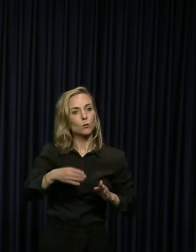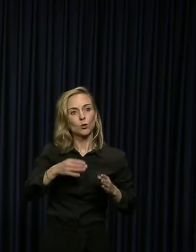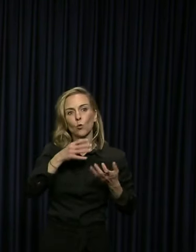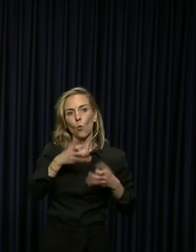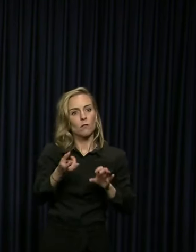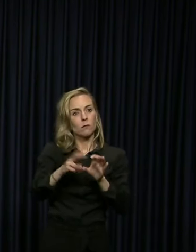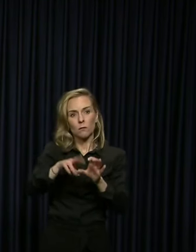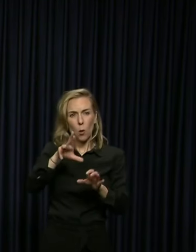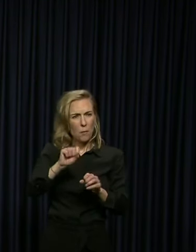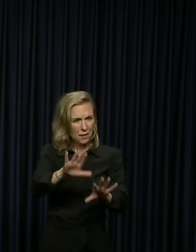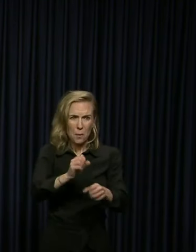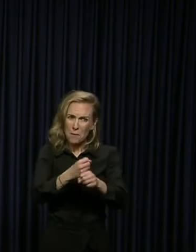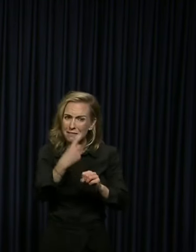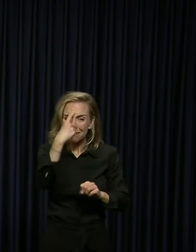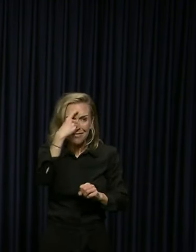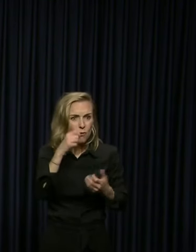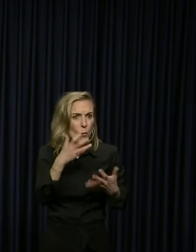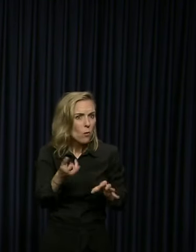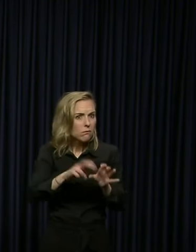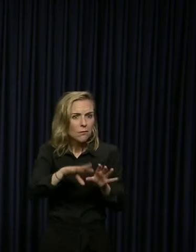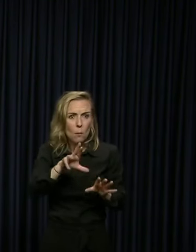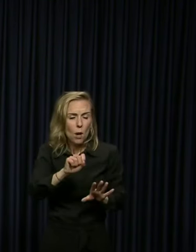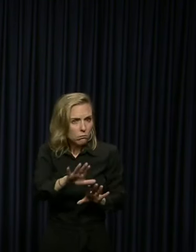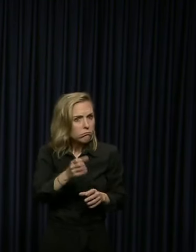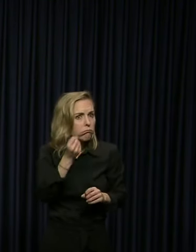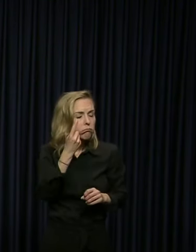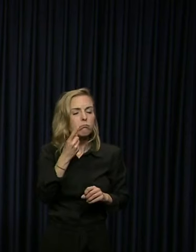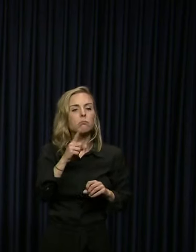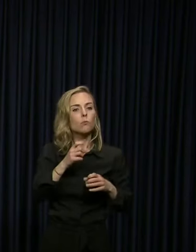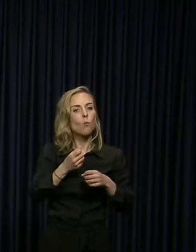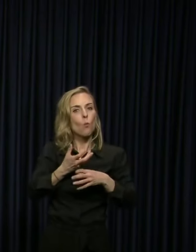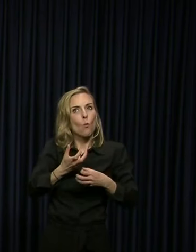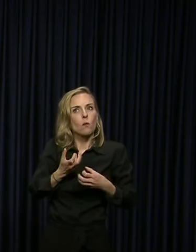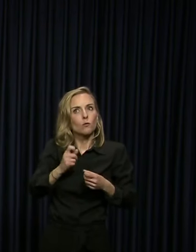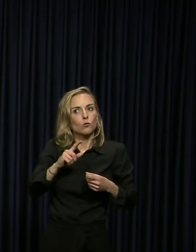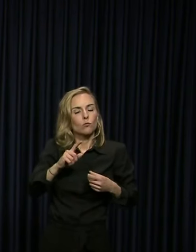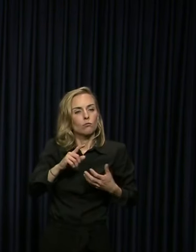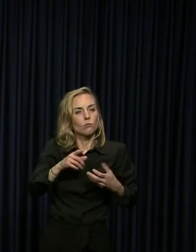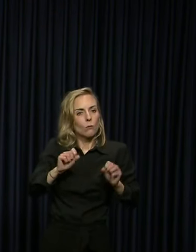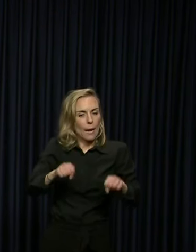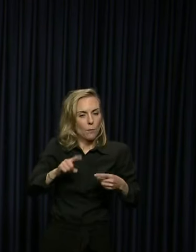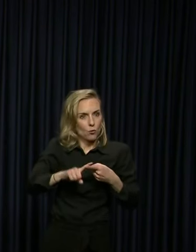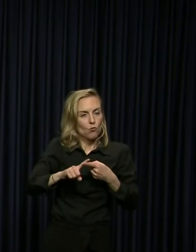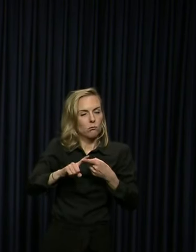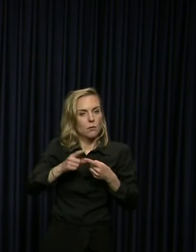GO. I MEAN, FOLKS, THAT'S HOW PEOPLE DIE.